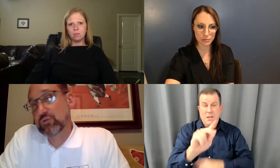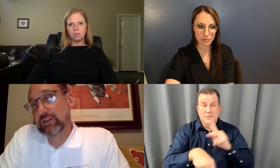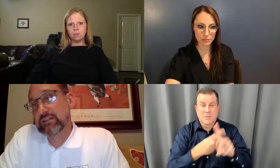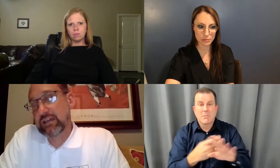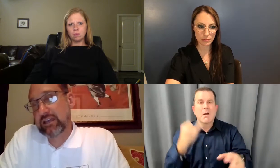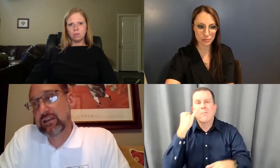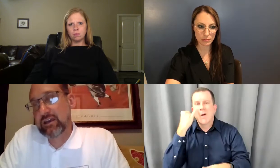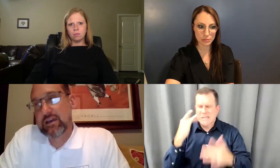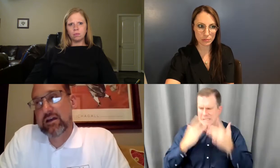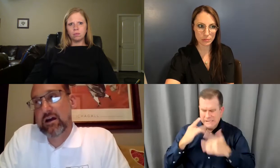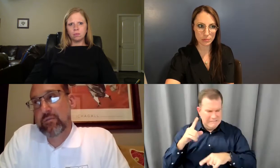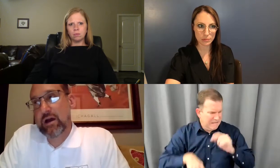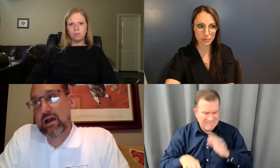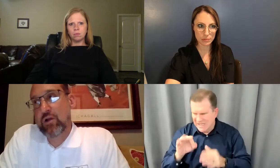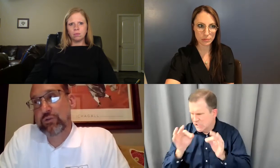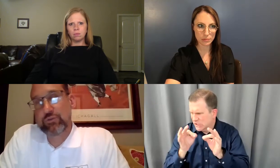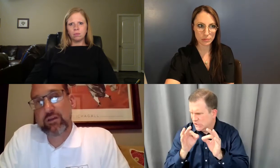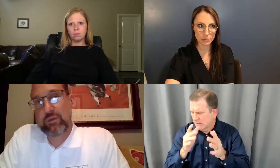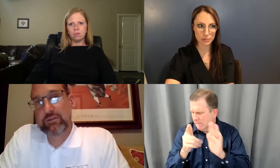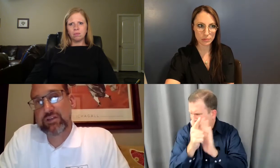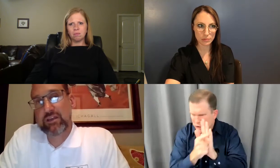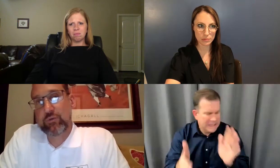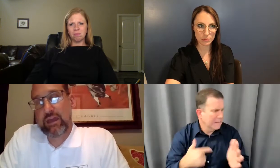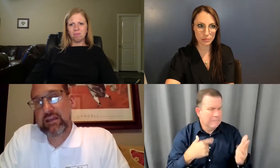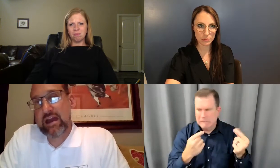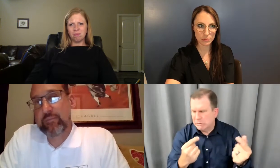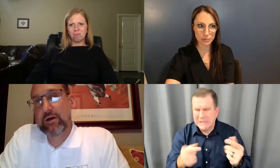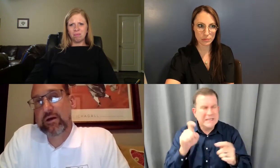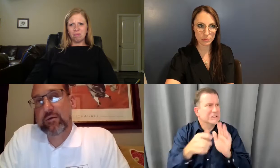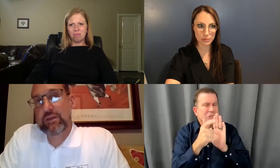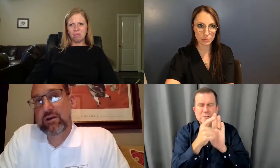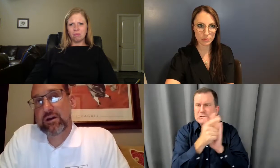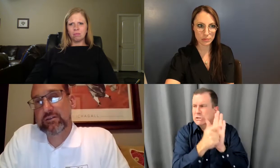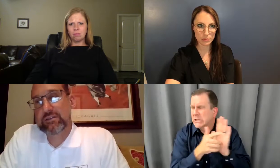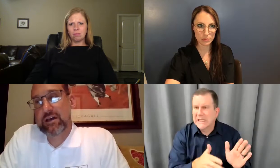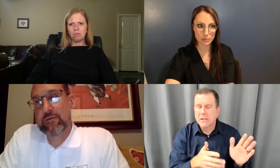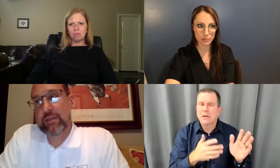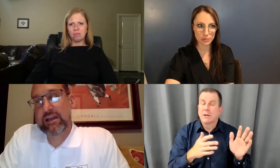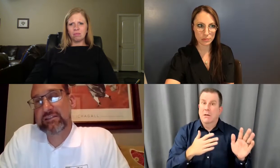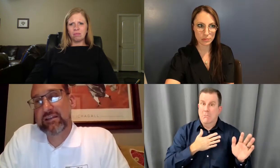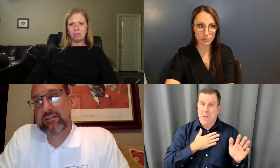who's willing to take it, I always recommend checking with ADAP, because like I said,